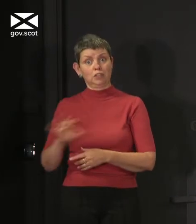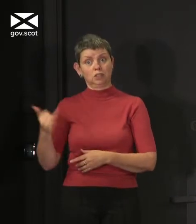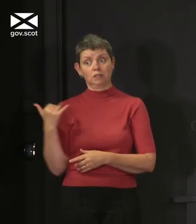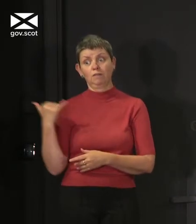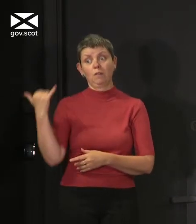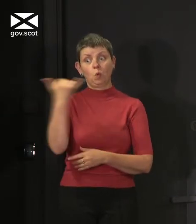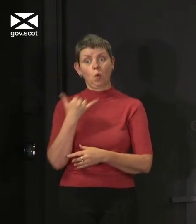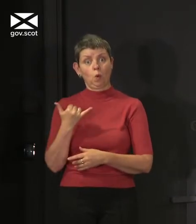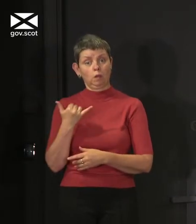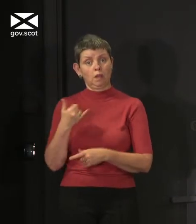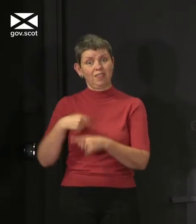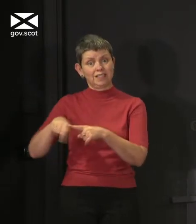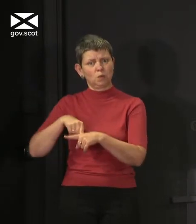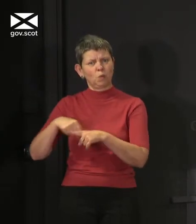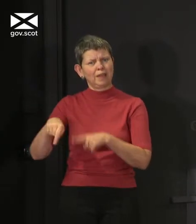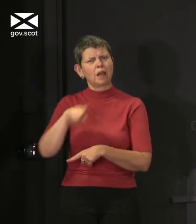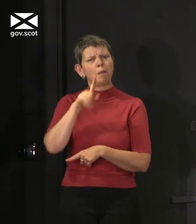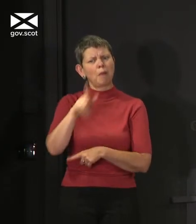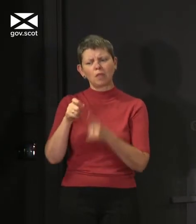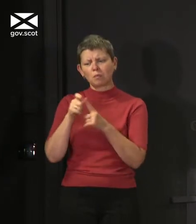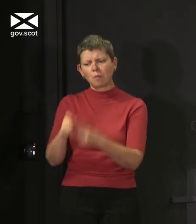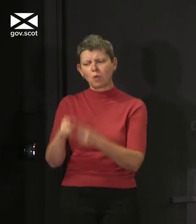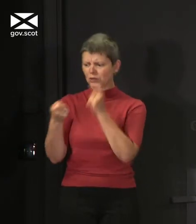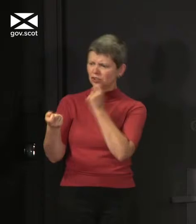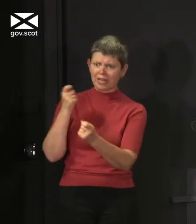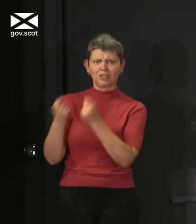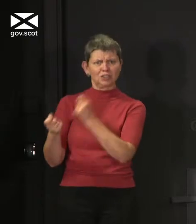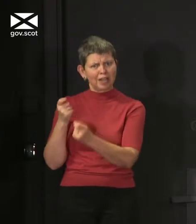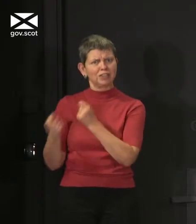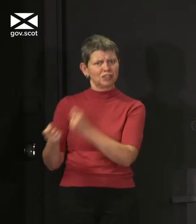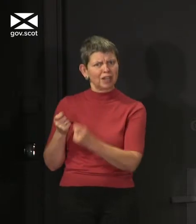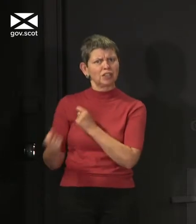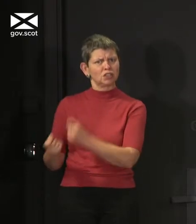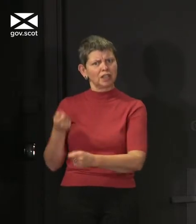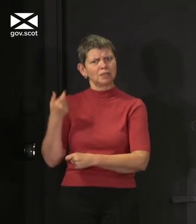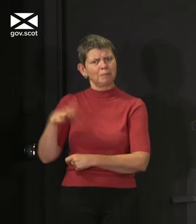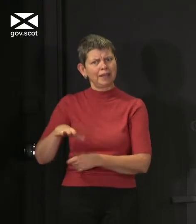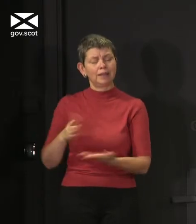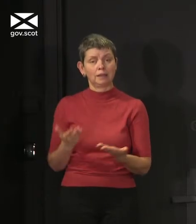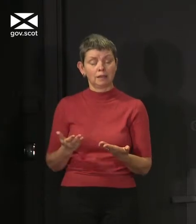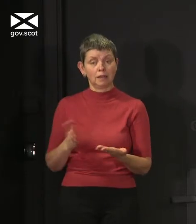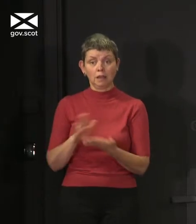to consider has chopped and changed all along. We have often not been given any ability ahead